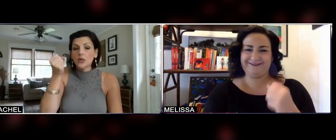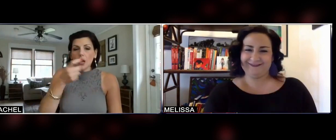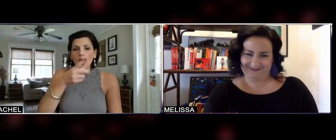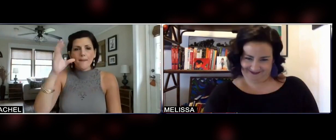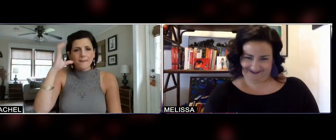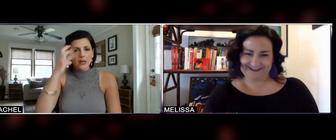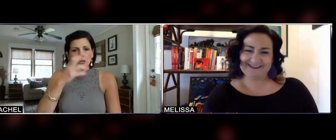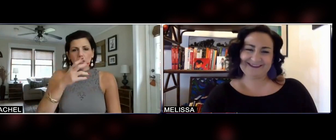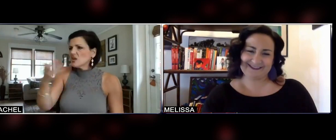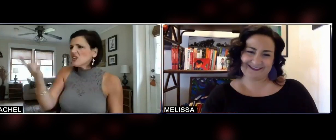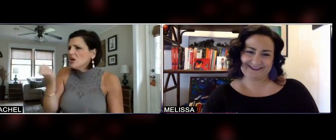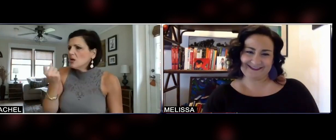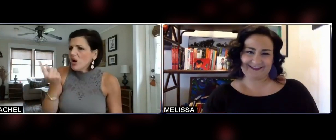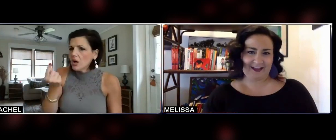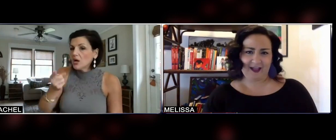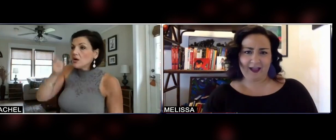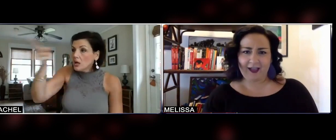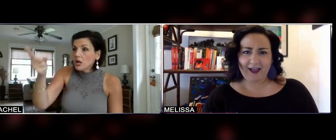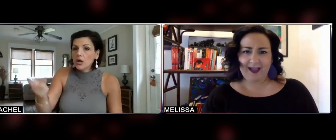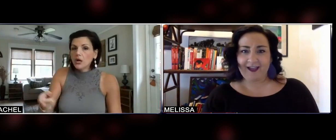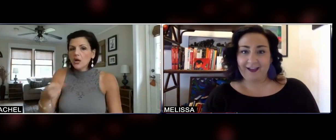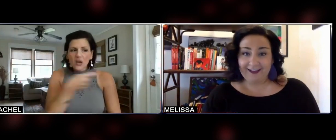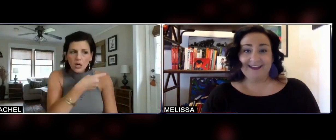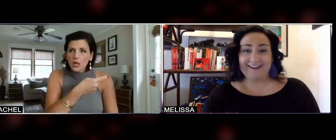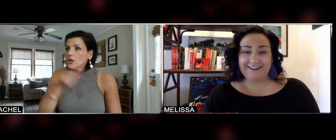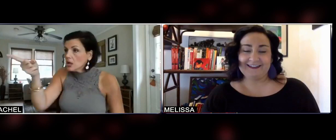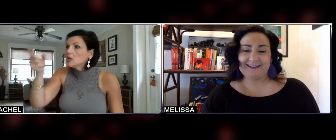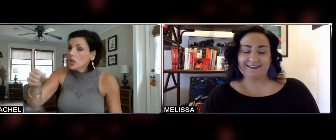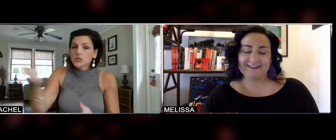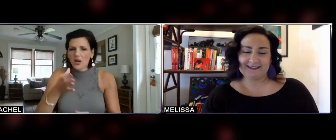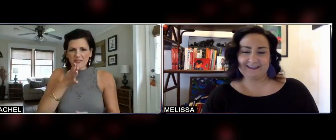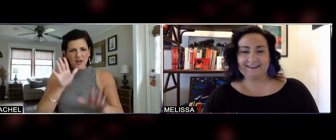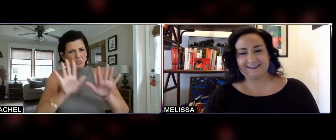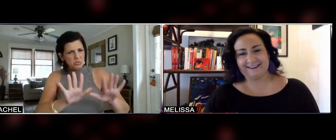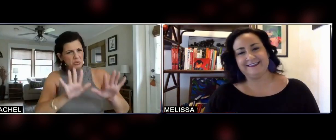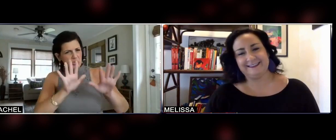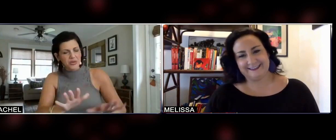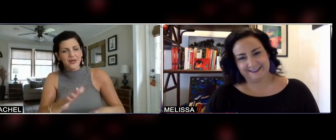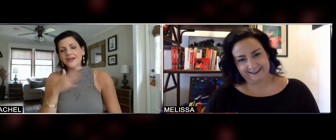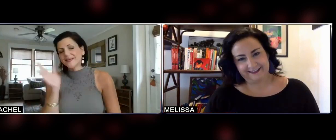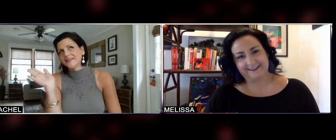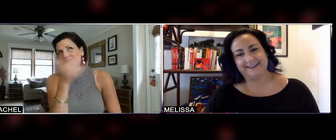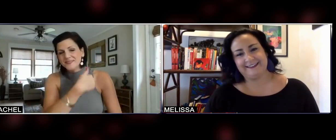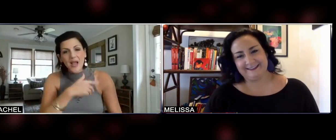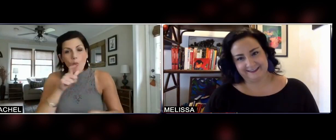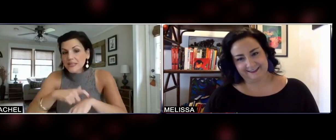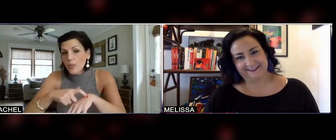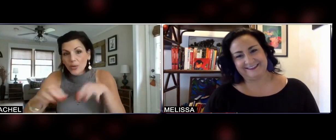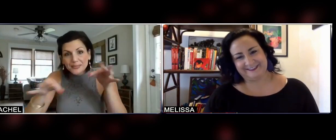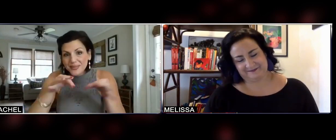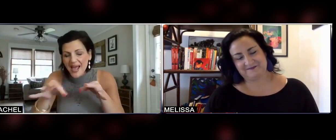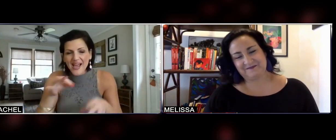Just go get it! We get a little crazy and my mother would tell me to calm down.